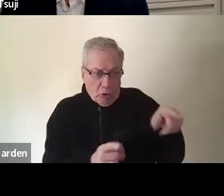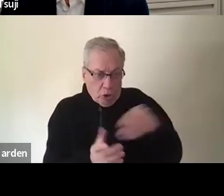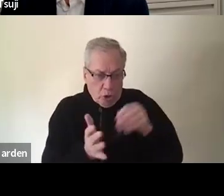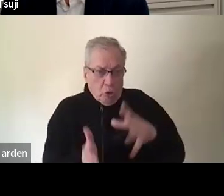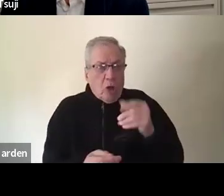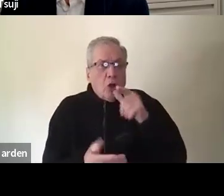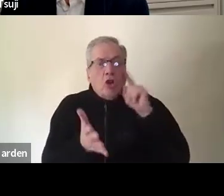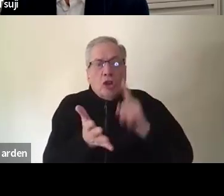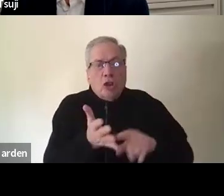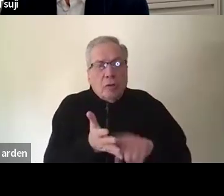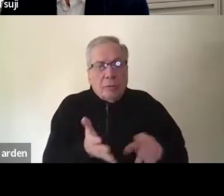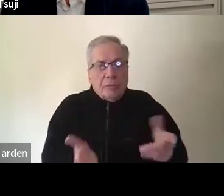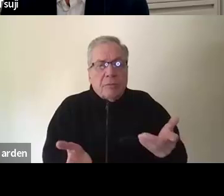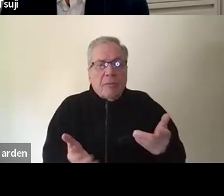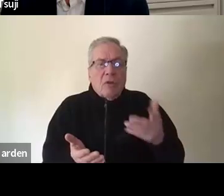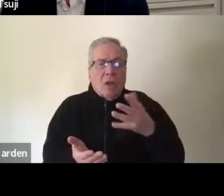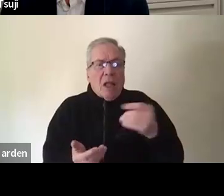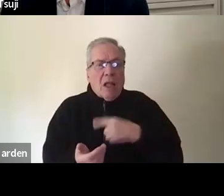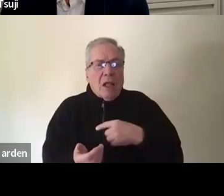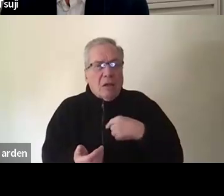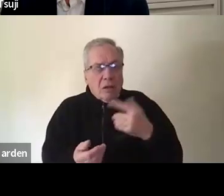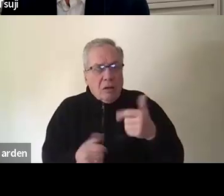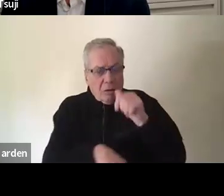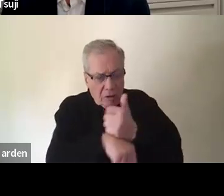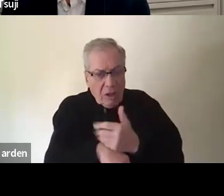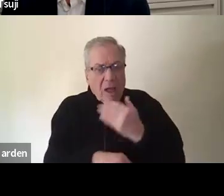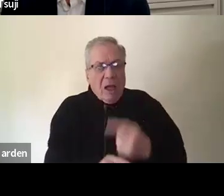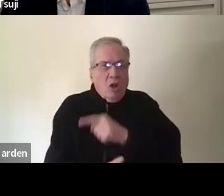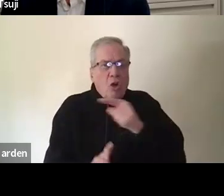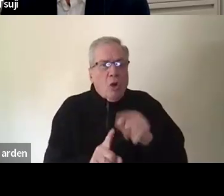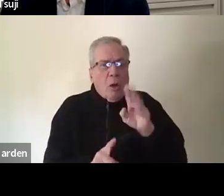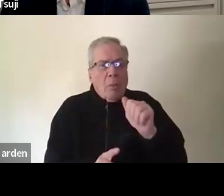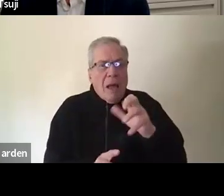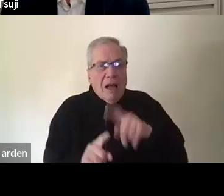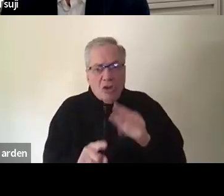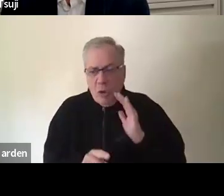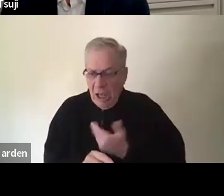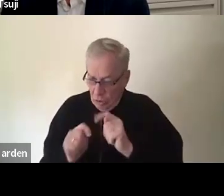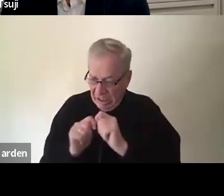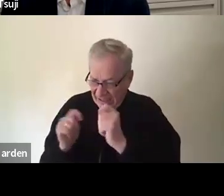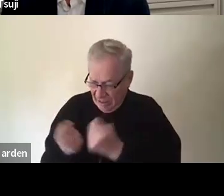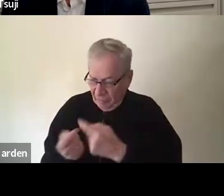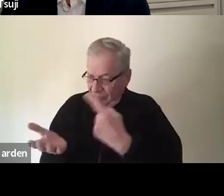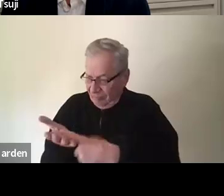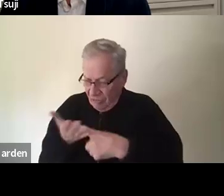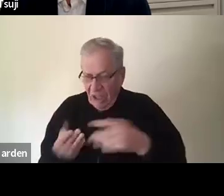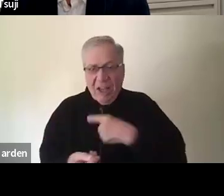Zoom chat and we put that together and go back to our team and we schedule and design